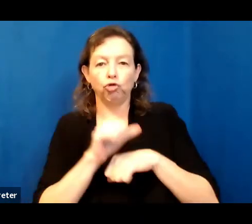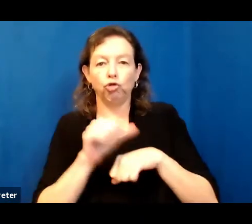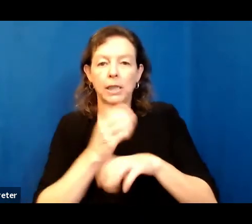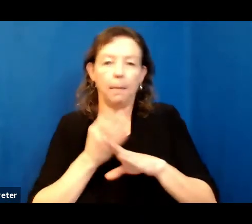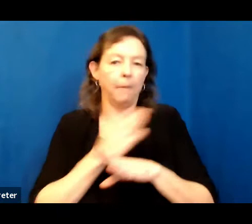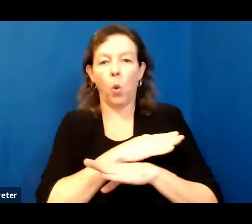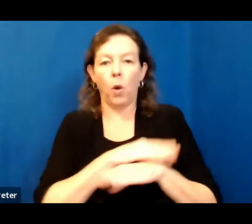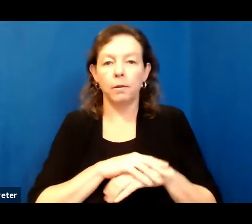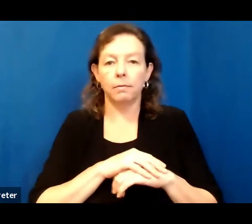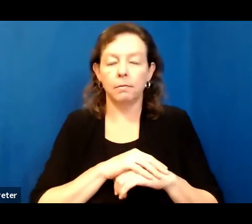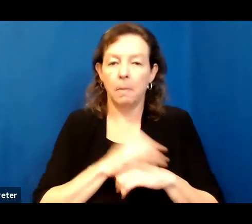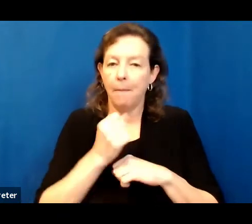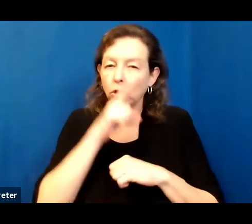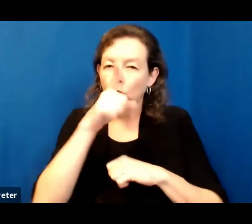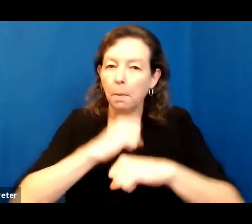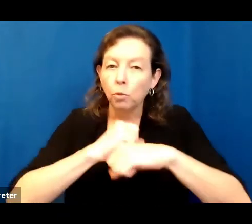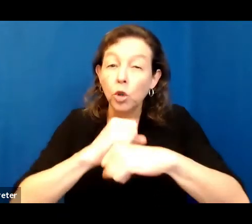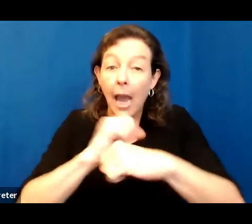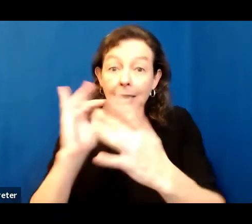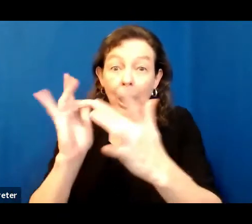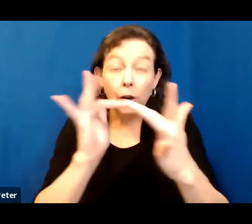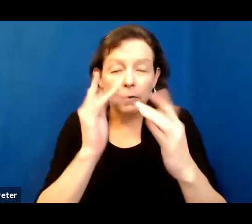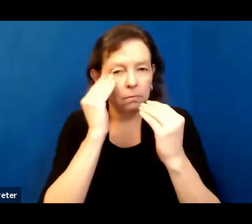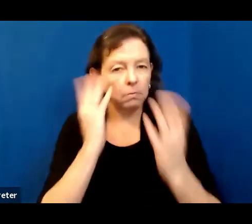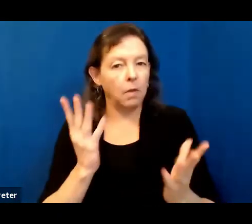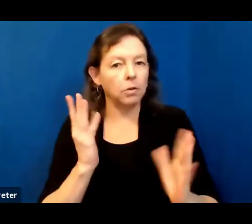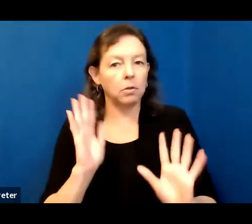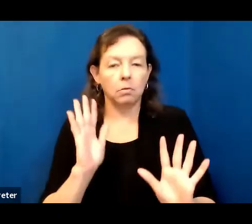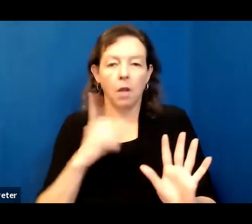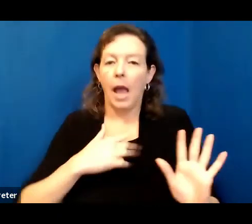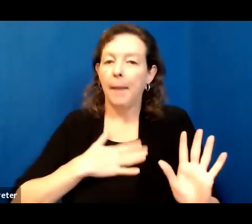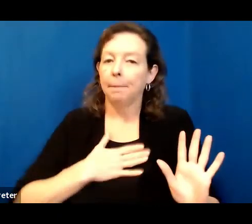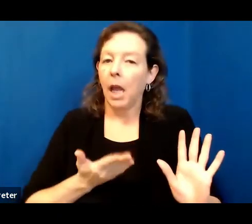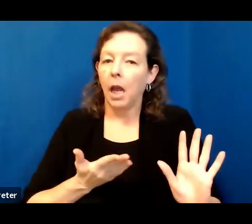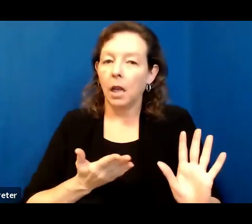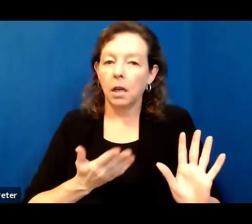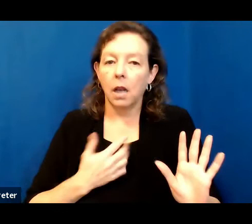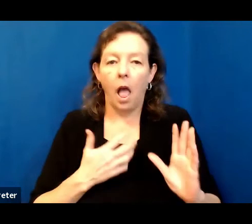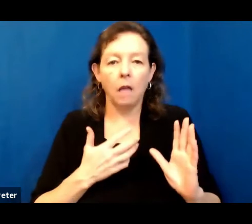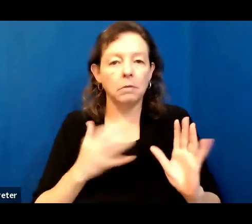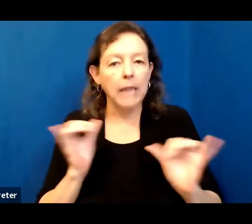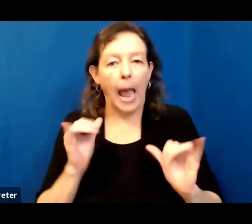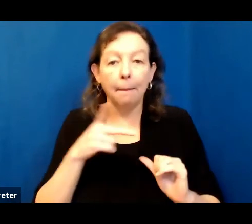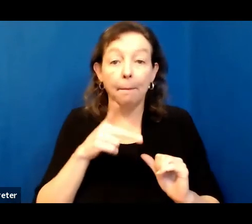You protect your online information and I'll admit it too, I have a lot of the same passwords for my accounts.